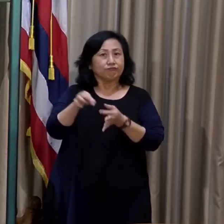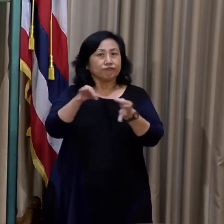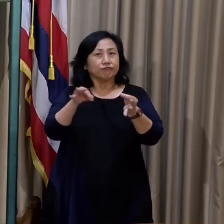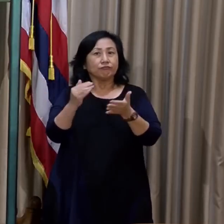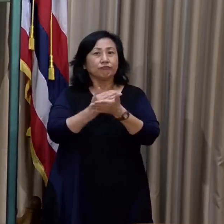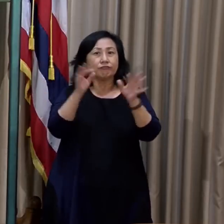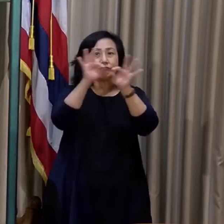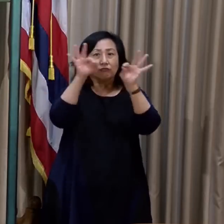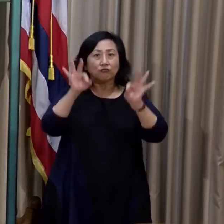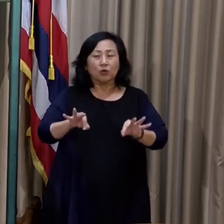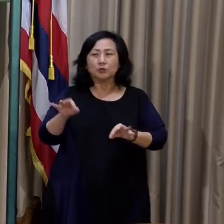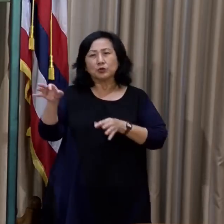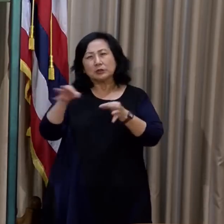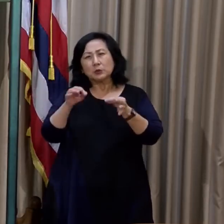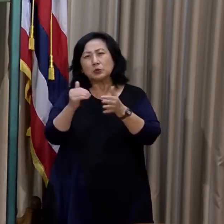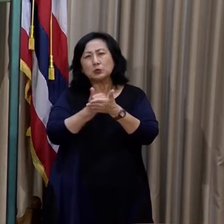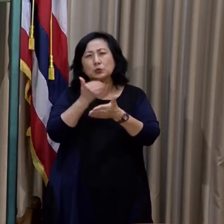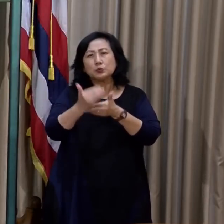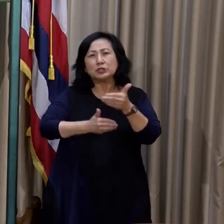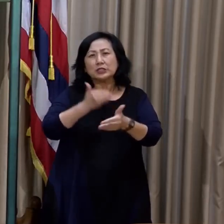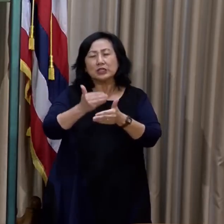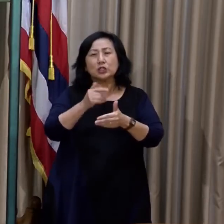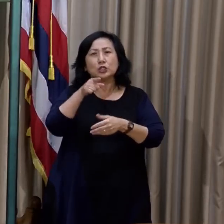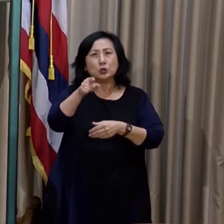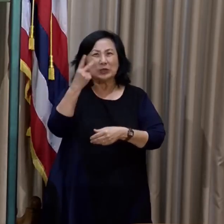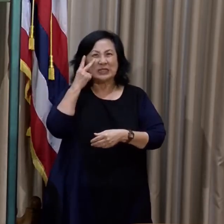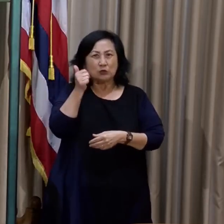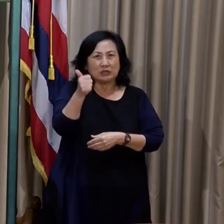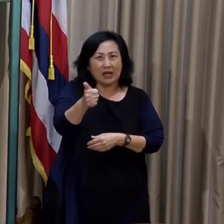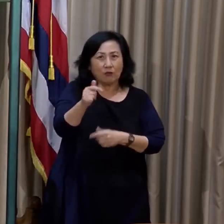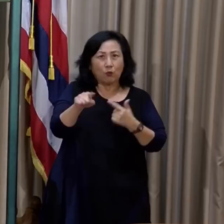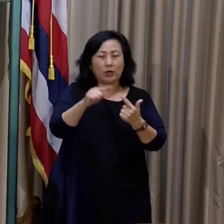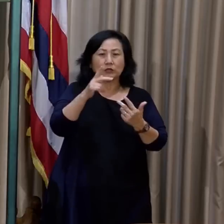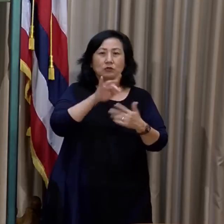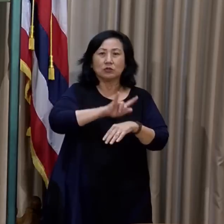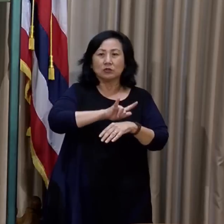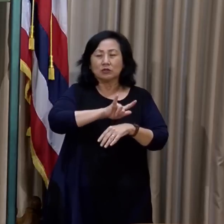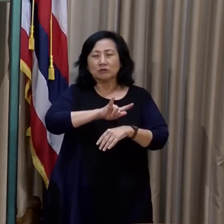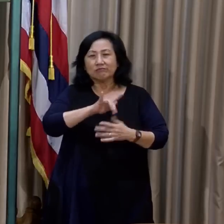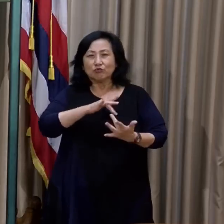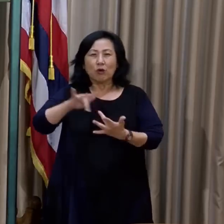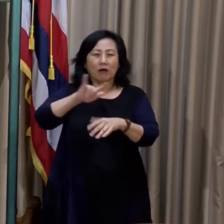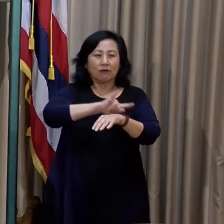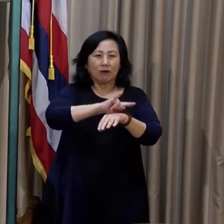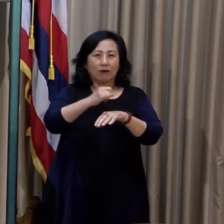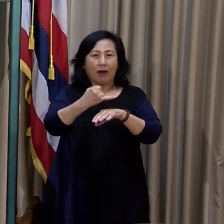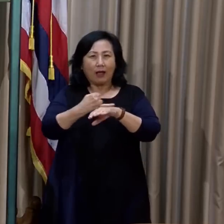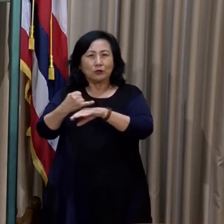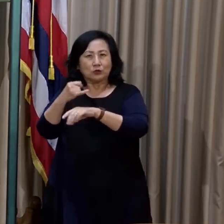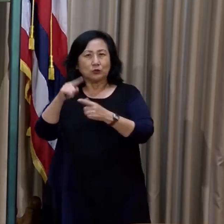THE ATTORNEY GENERAL IS HERE, FORMS, AND SOME OF THE NEW PROCEDURES THAT YOU WILL SEE AS